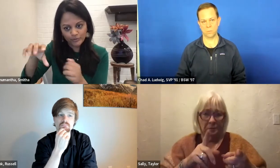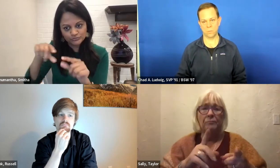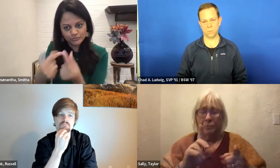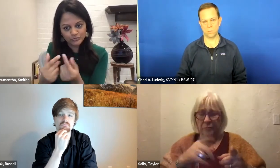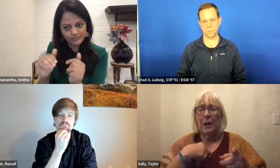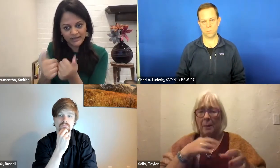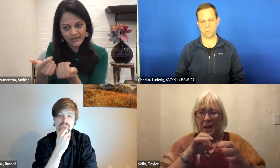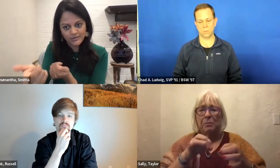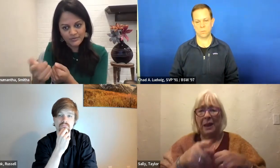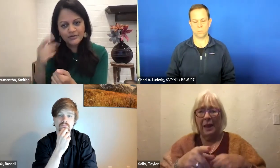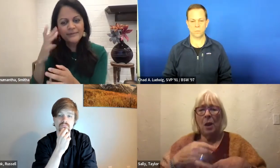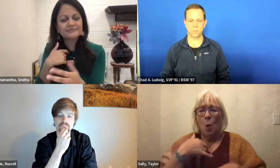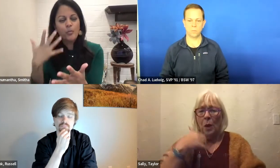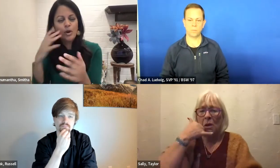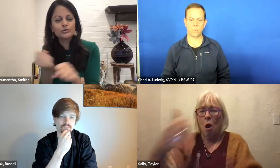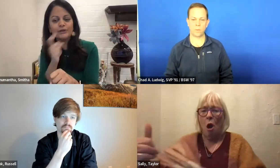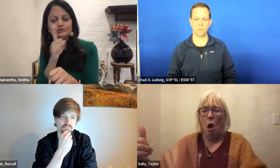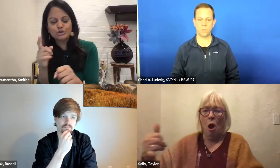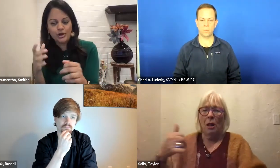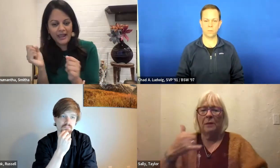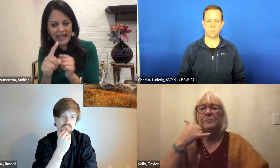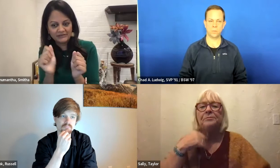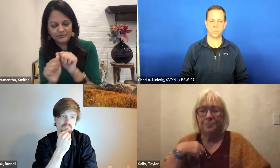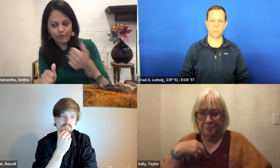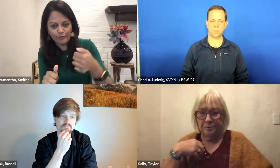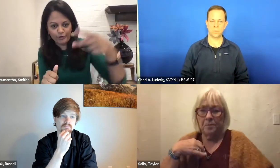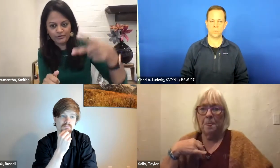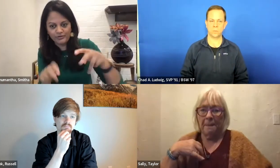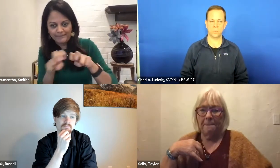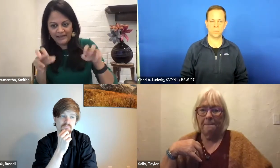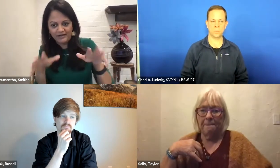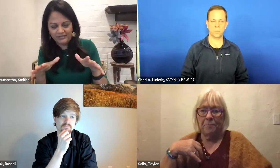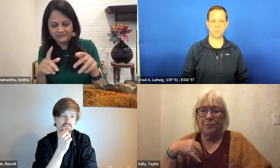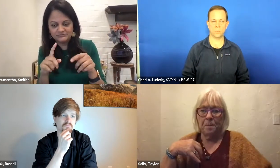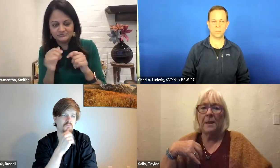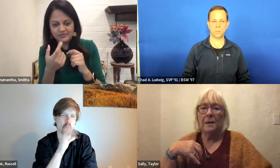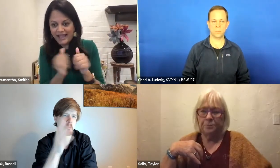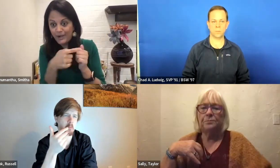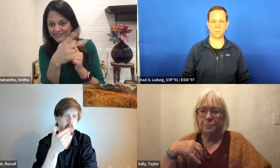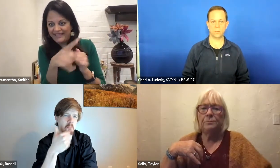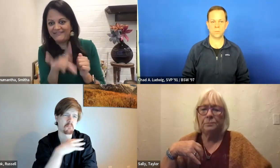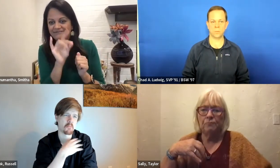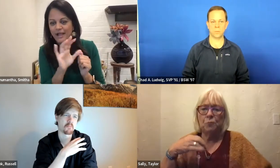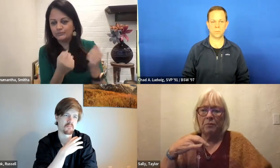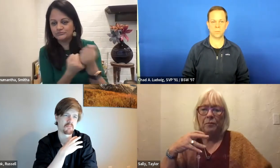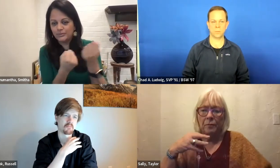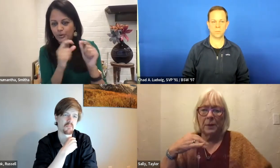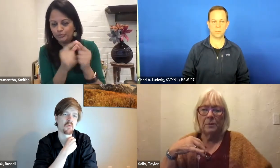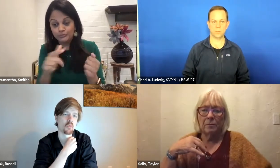So how did you find those support groups? Sure. Yeah. Because I want to make sure that we are able to ask the other two panelists, as well, how they were able